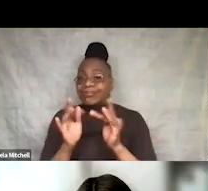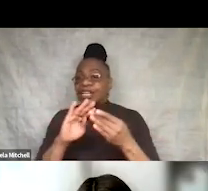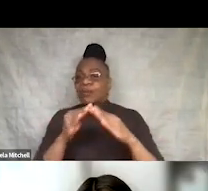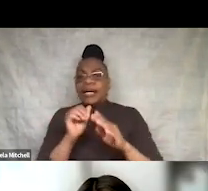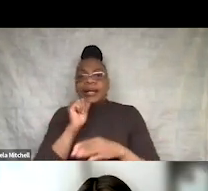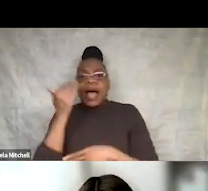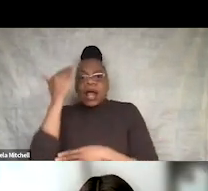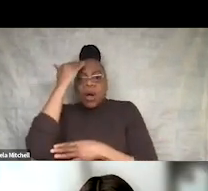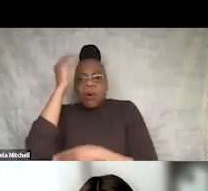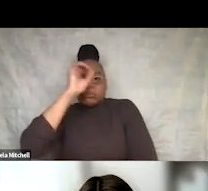Next.